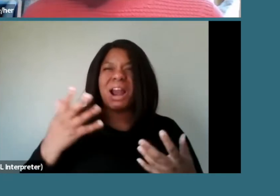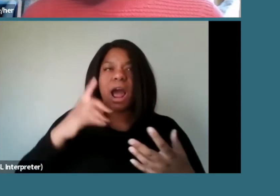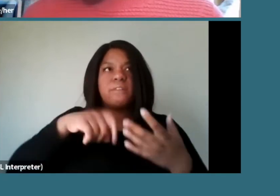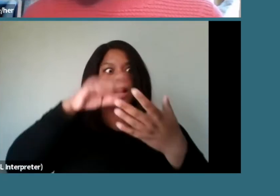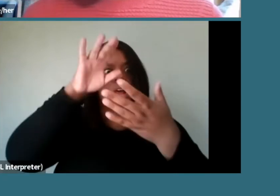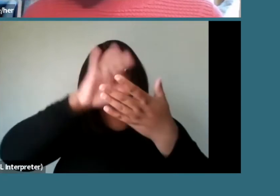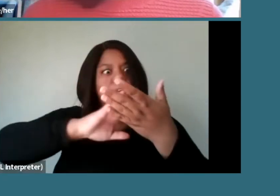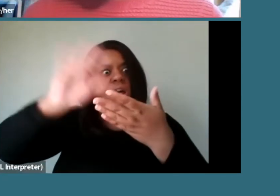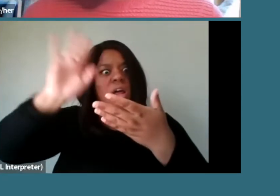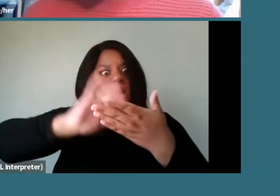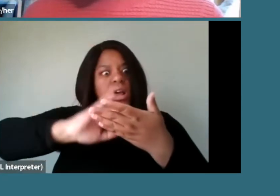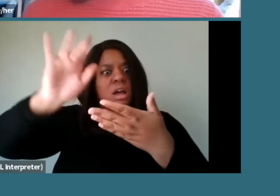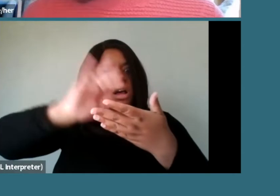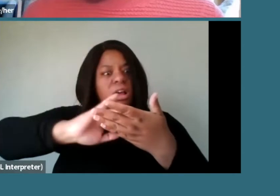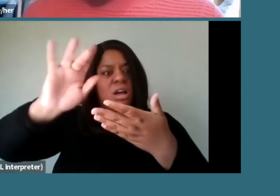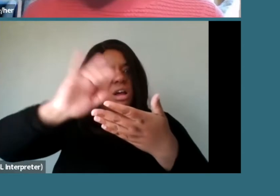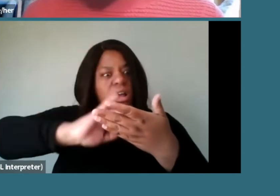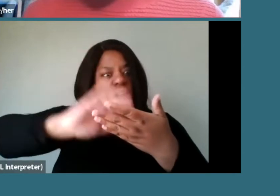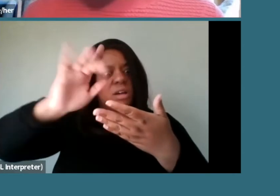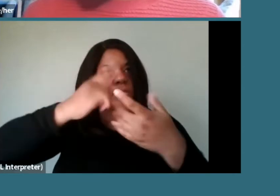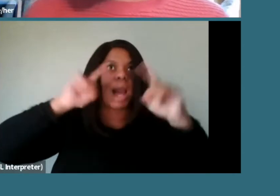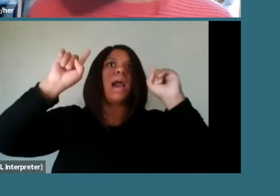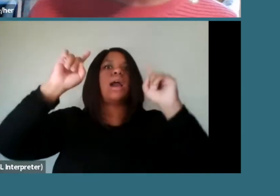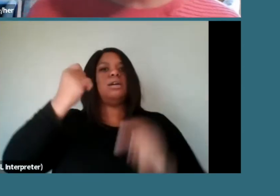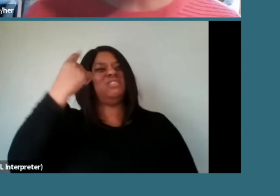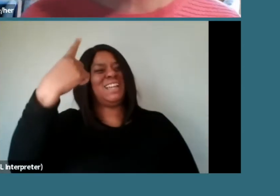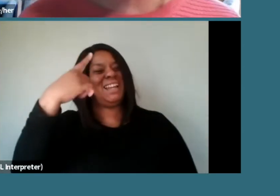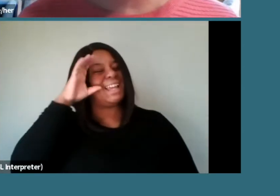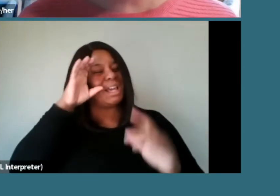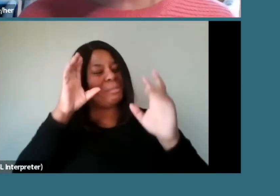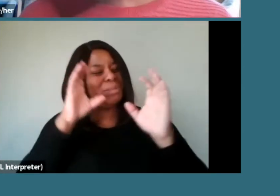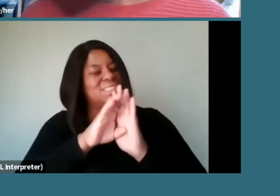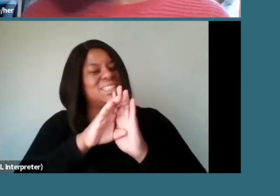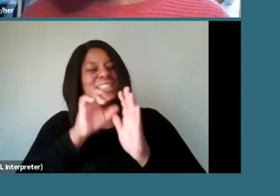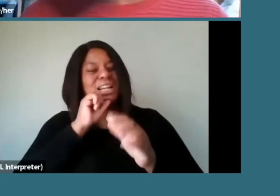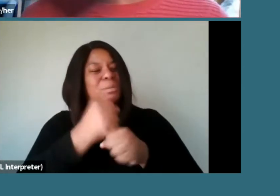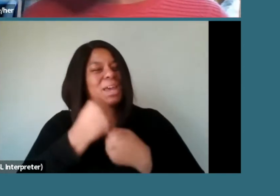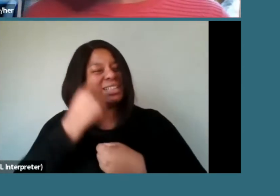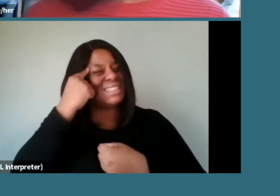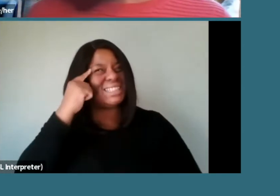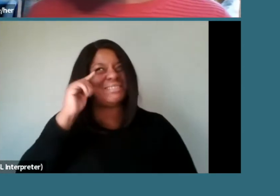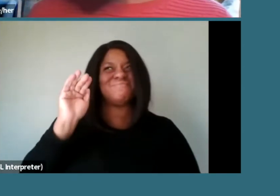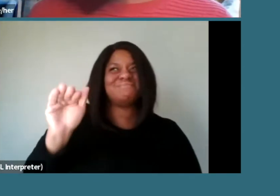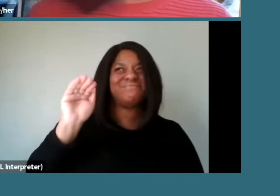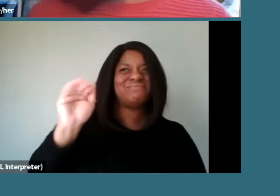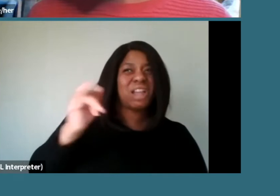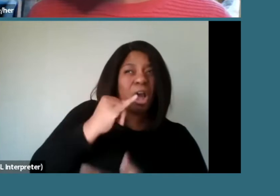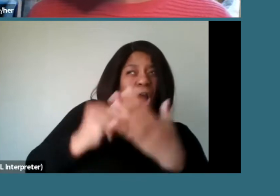to understand with images that doesn't make any sense. And I did ask them, hey, Art in America, maybe you could put the alt text.